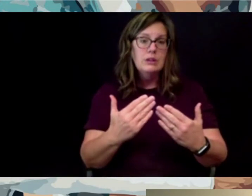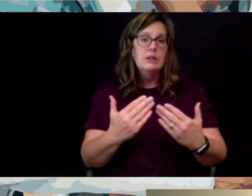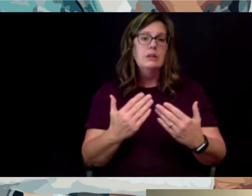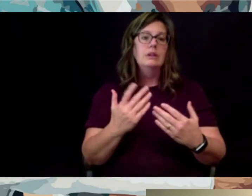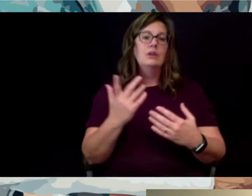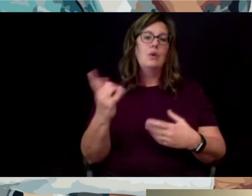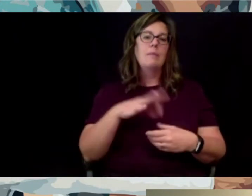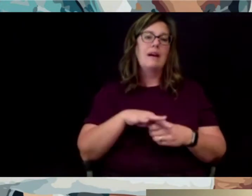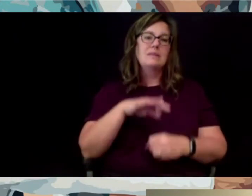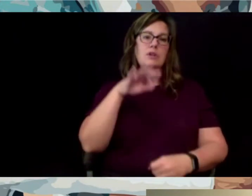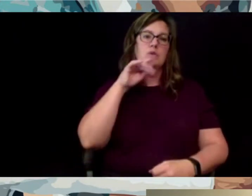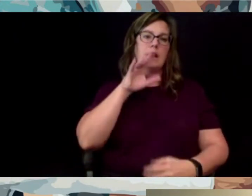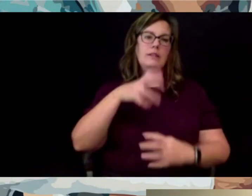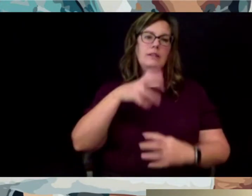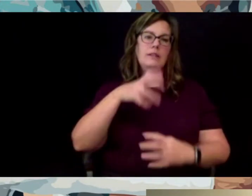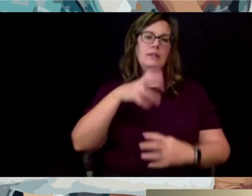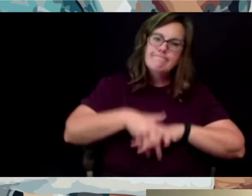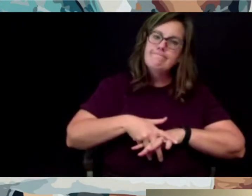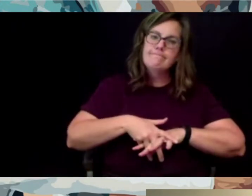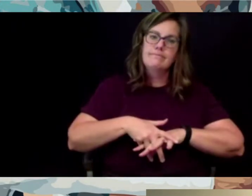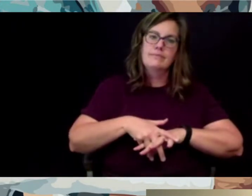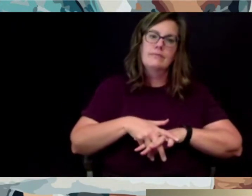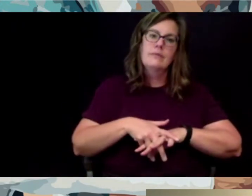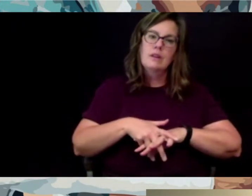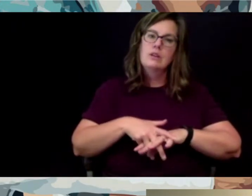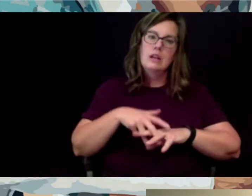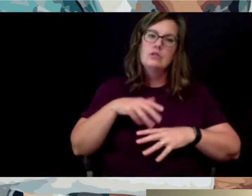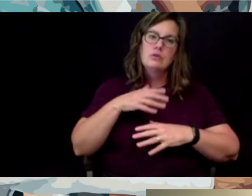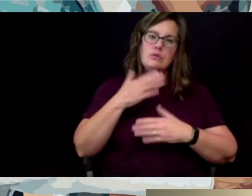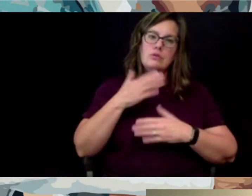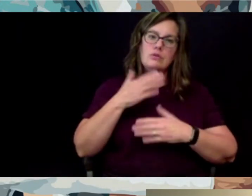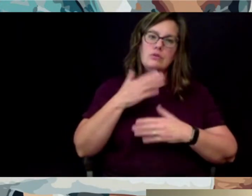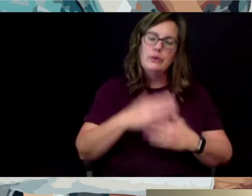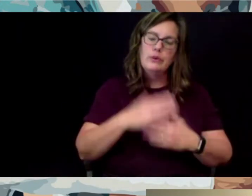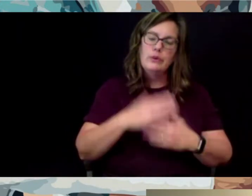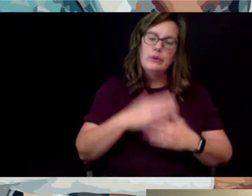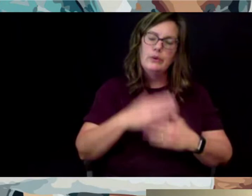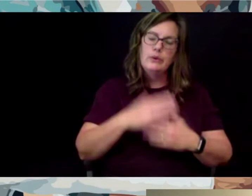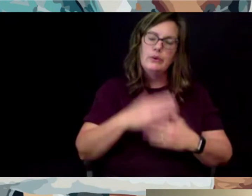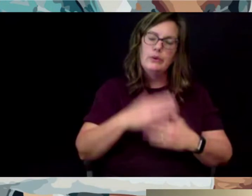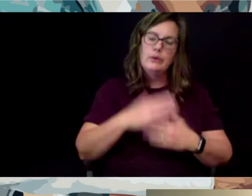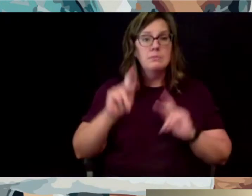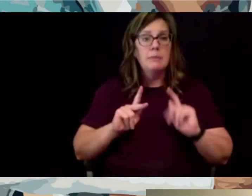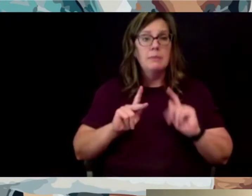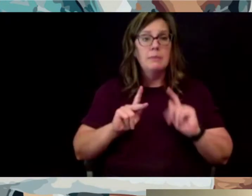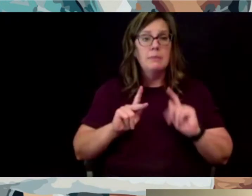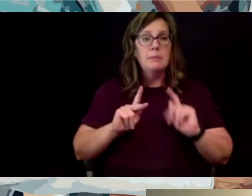rooted in i would believe if most people muslims included really really think hard